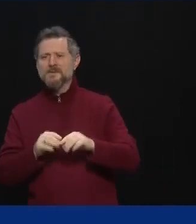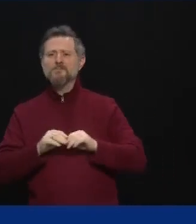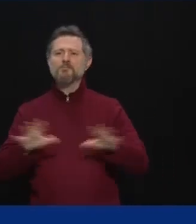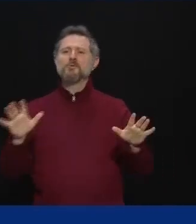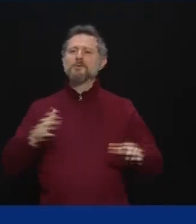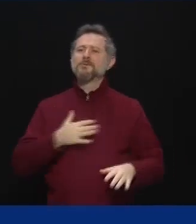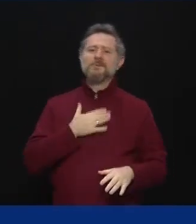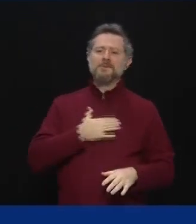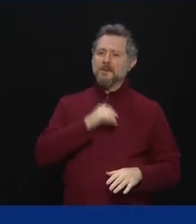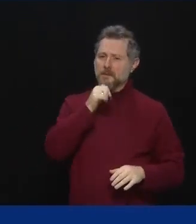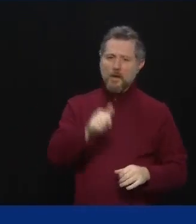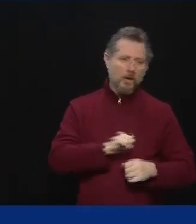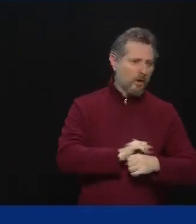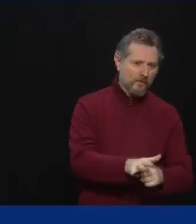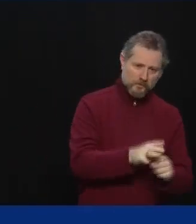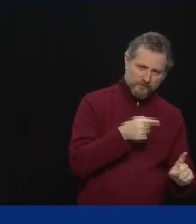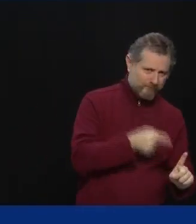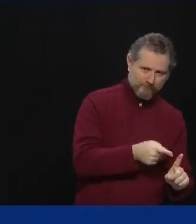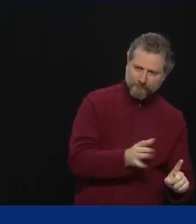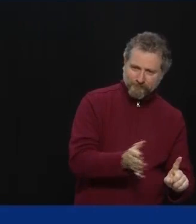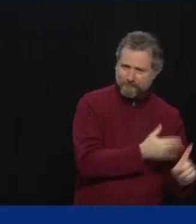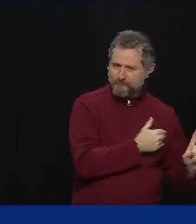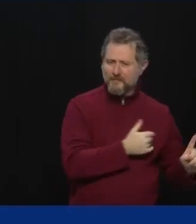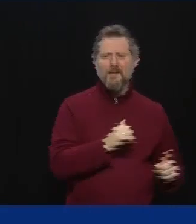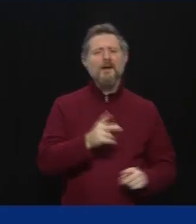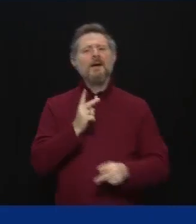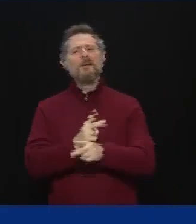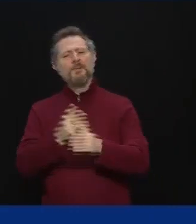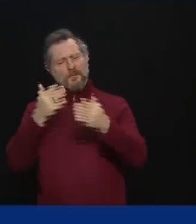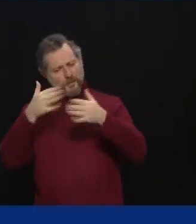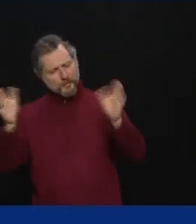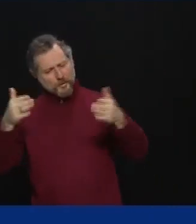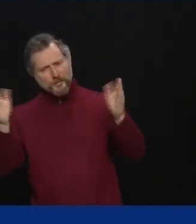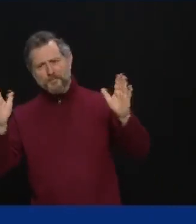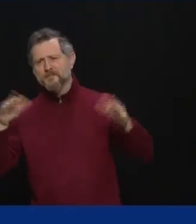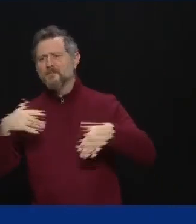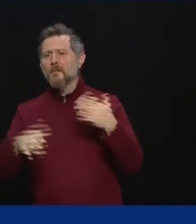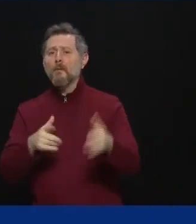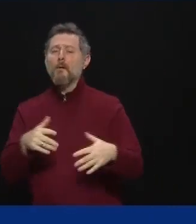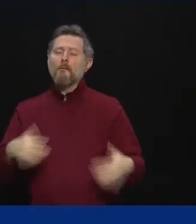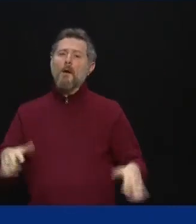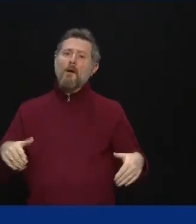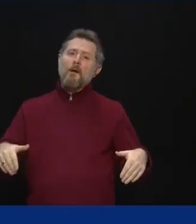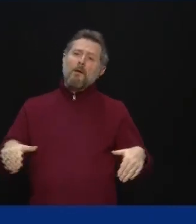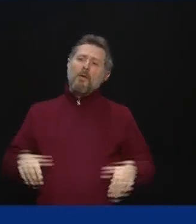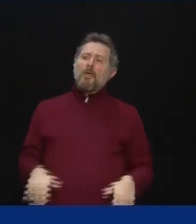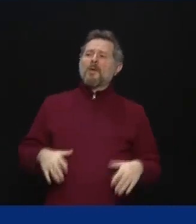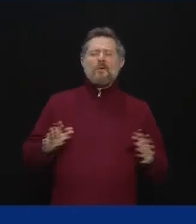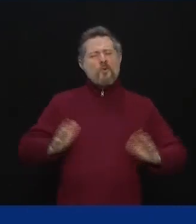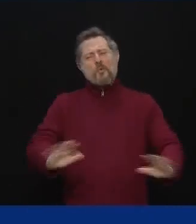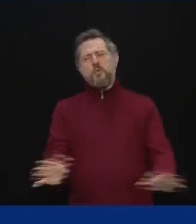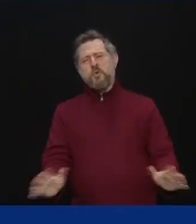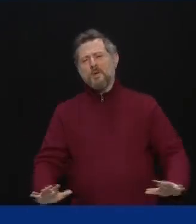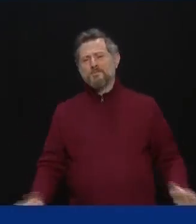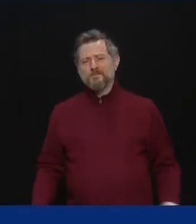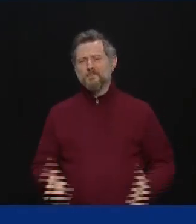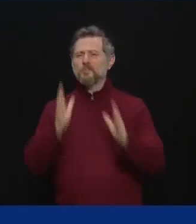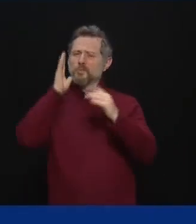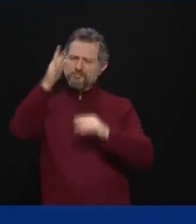EXTRAORDINARY TIMES. SO WE'RE GOING TO CONTINUE TO SPREAD HOLIDAY CHEER, NOT COVID. KEEP THINGS OPEN.